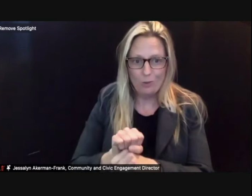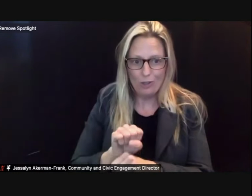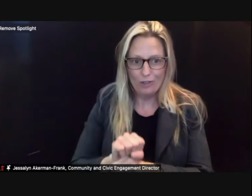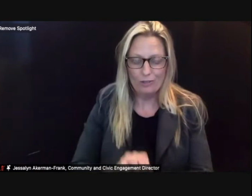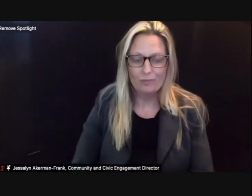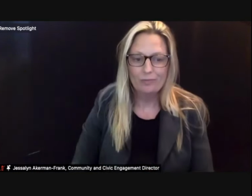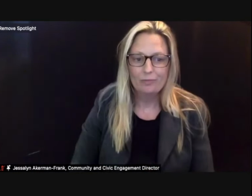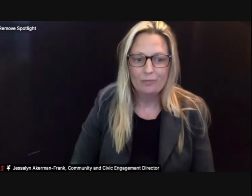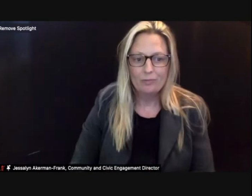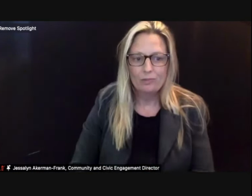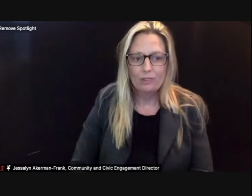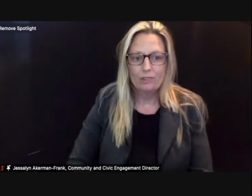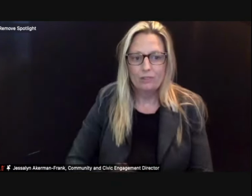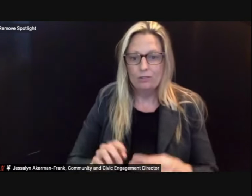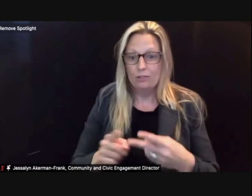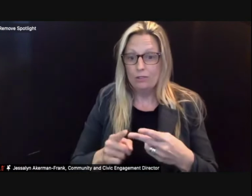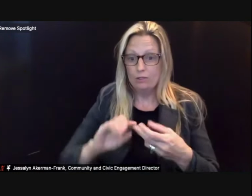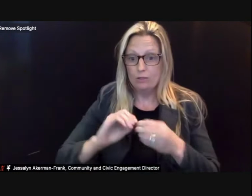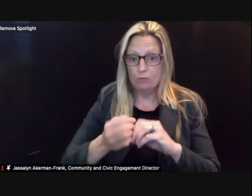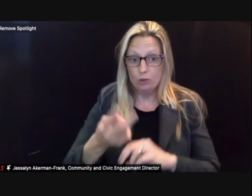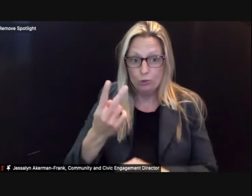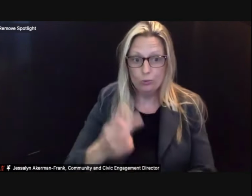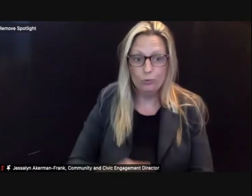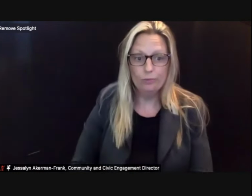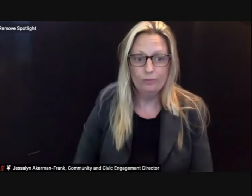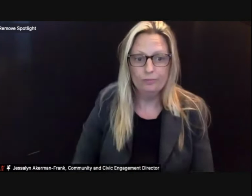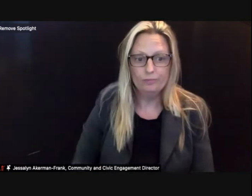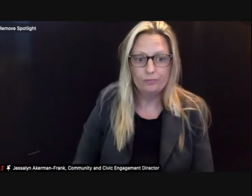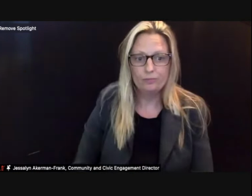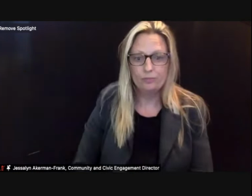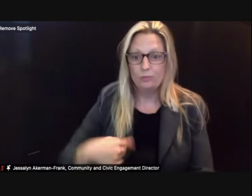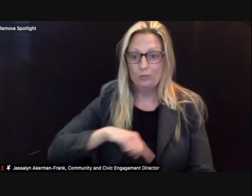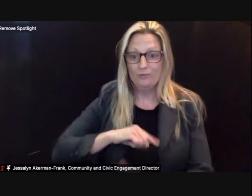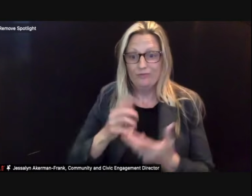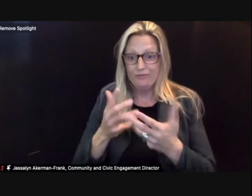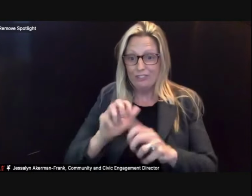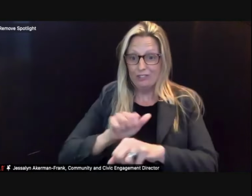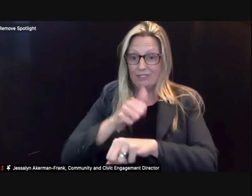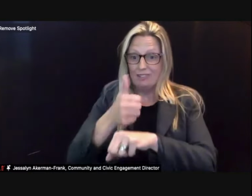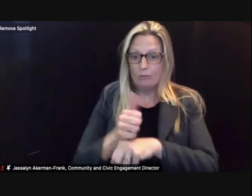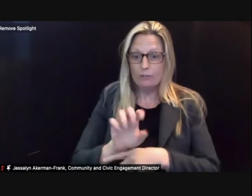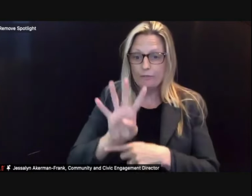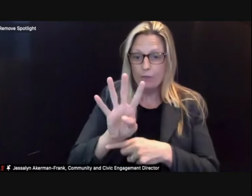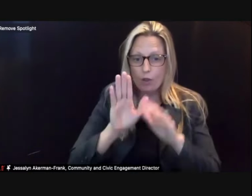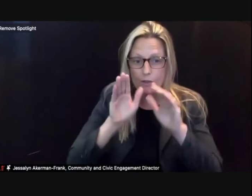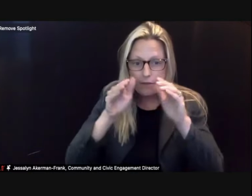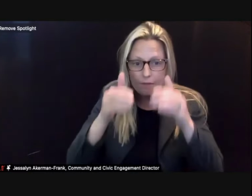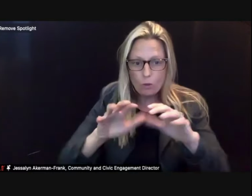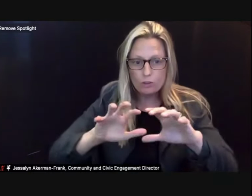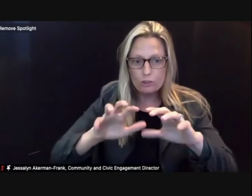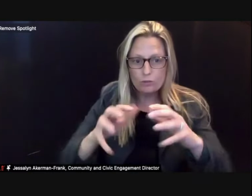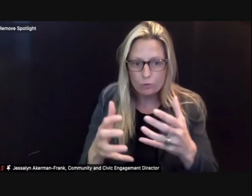Engagement work. Number two. We established 4 focus groups: